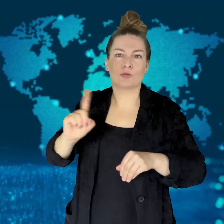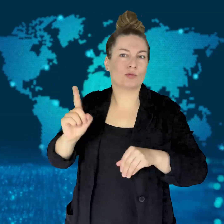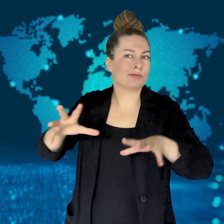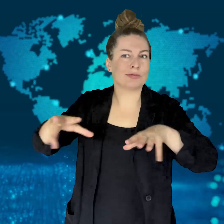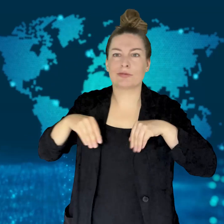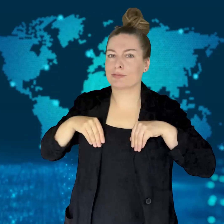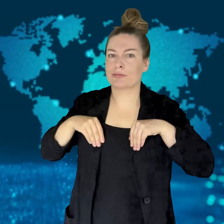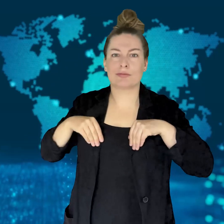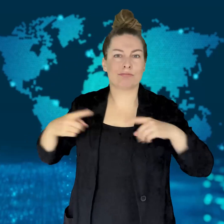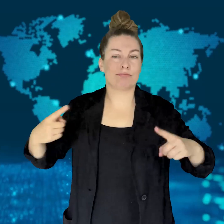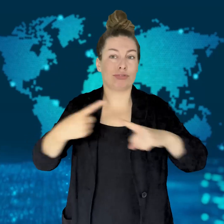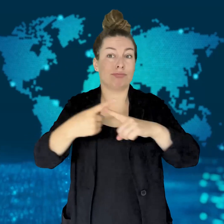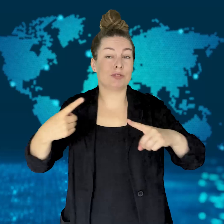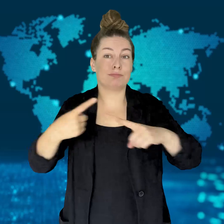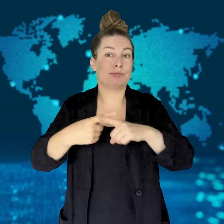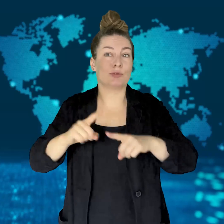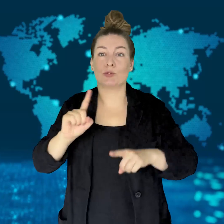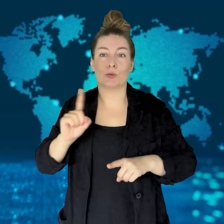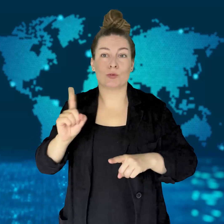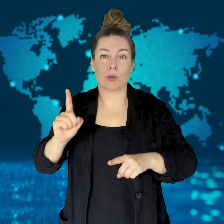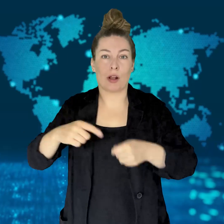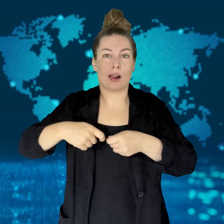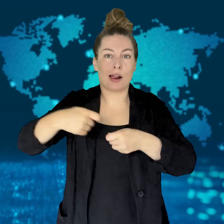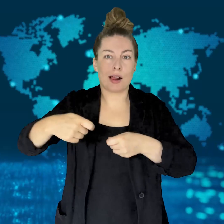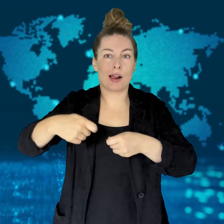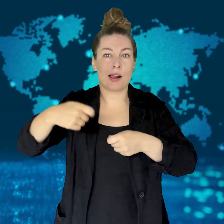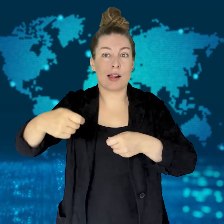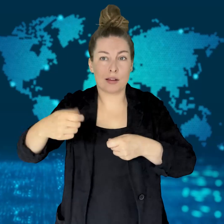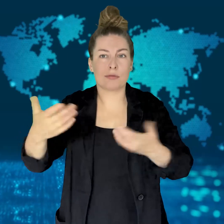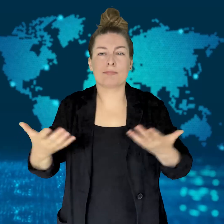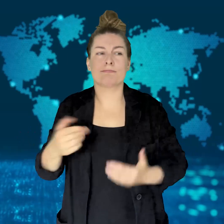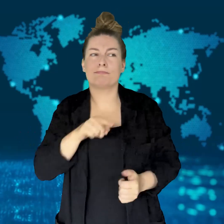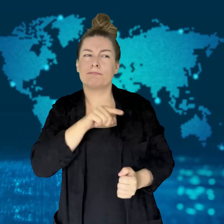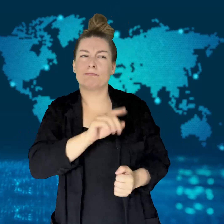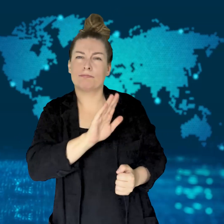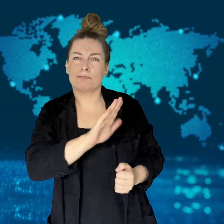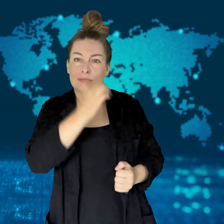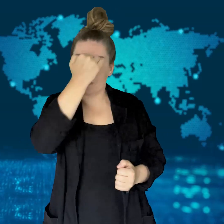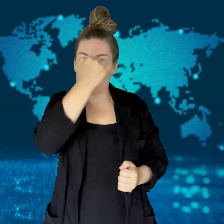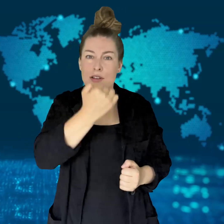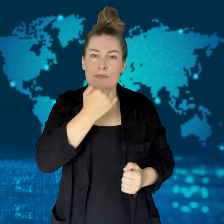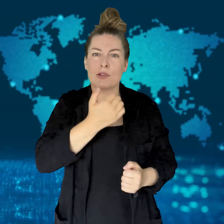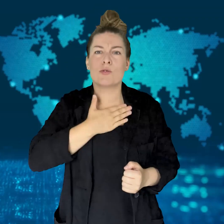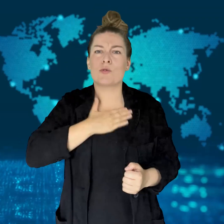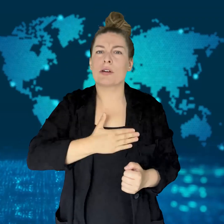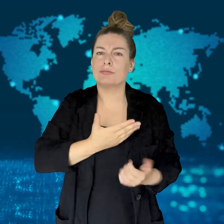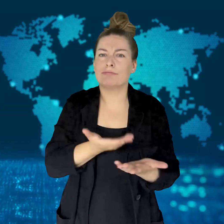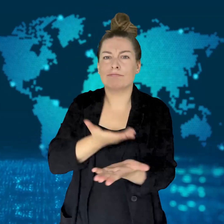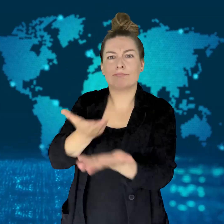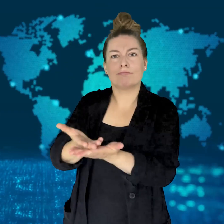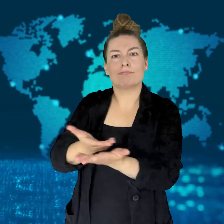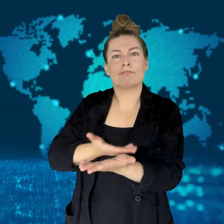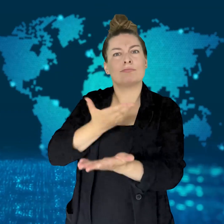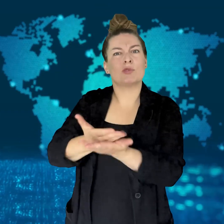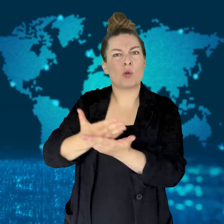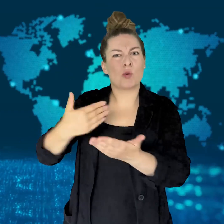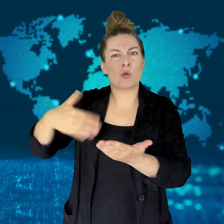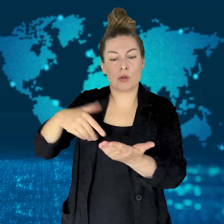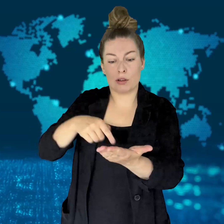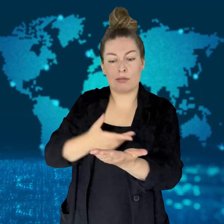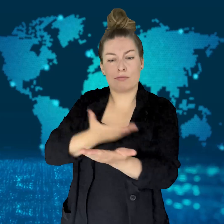what they have demanded in the past.